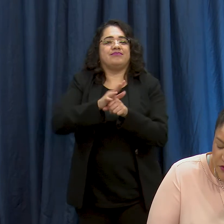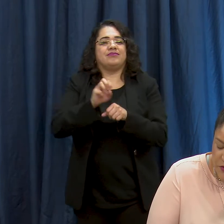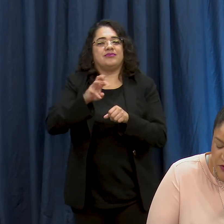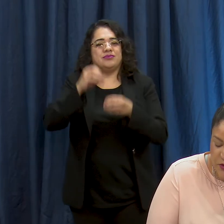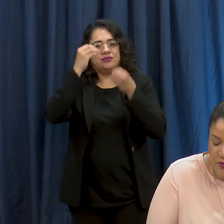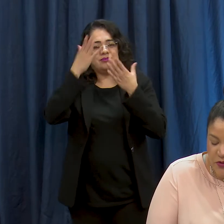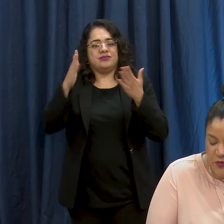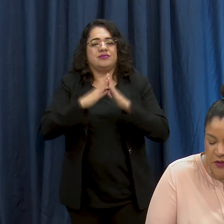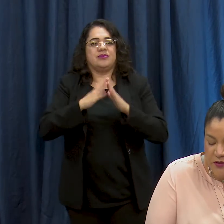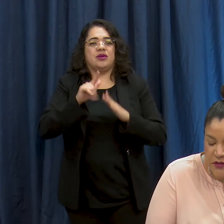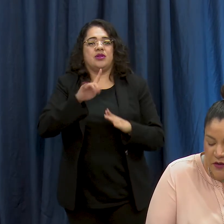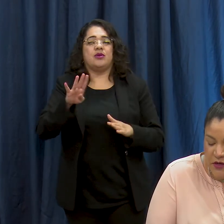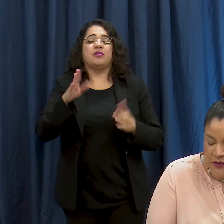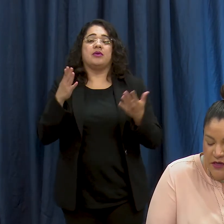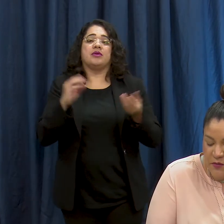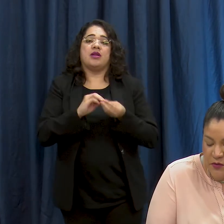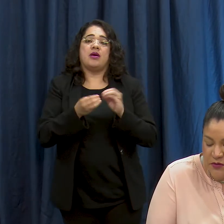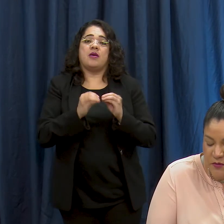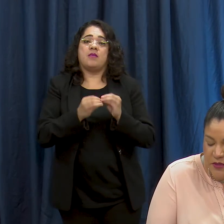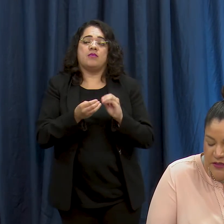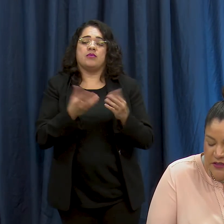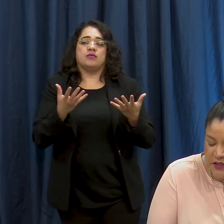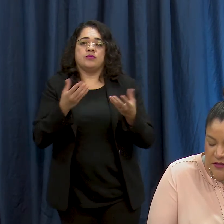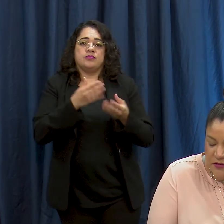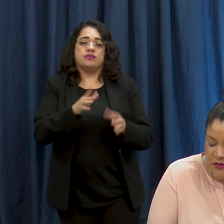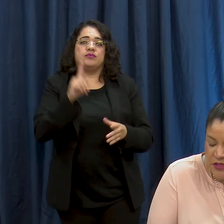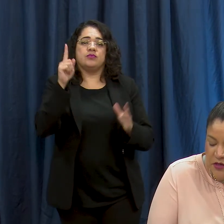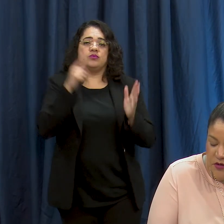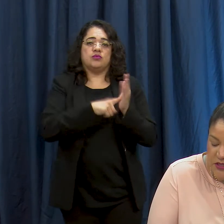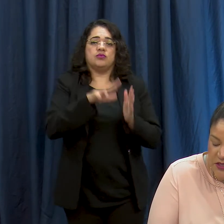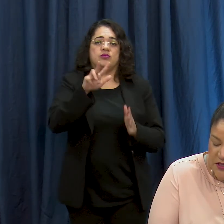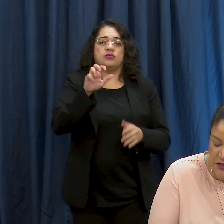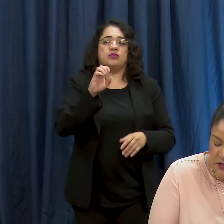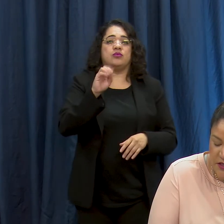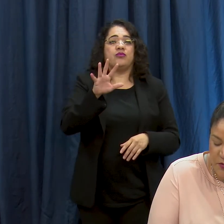nuestros últimos números ahora tenemos mil tre siento Cinco residentes KD Ron